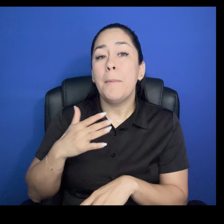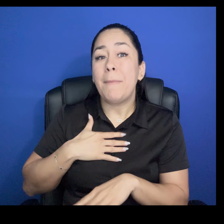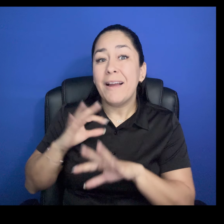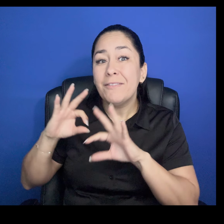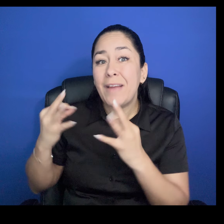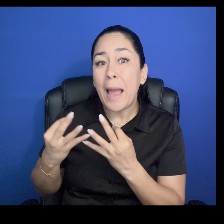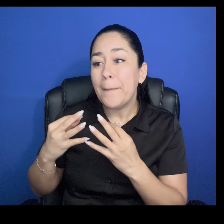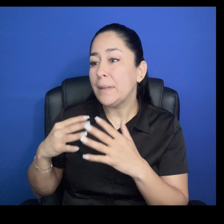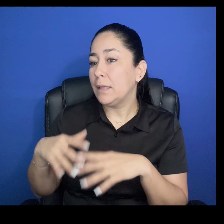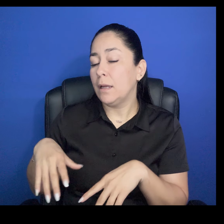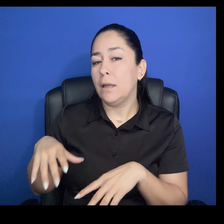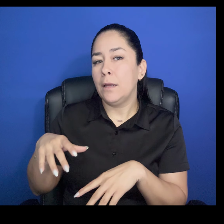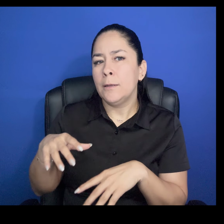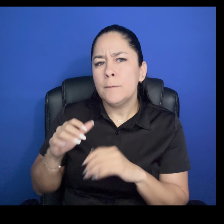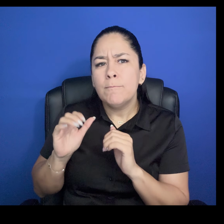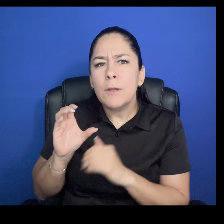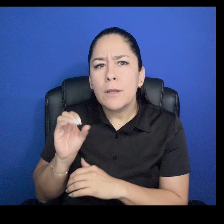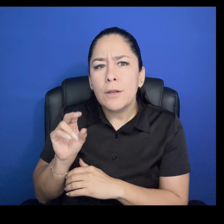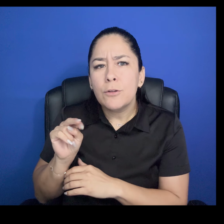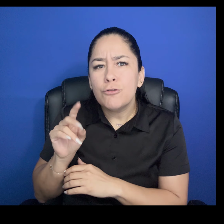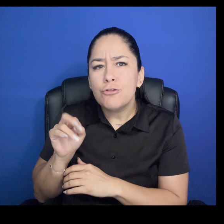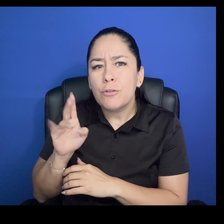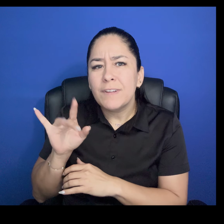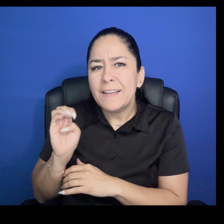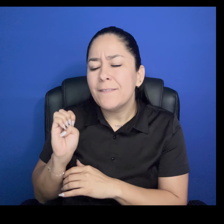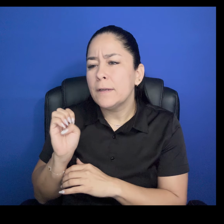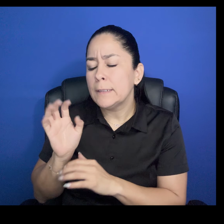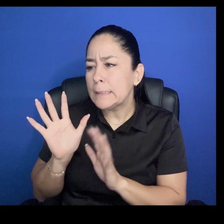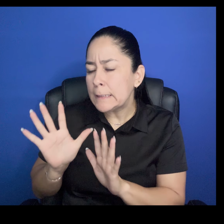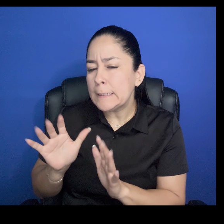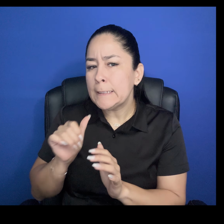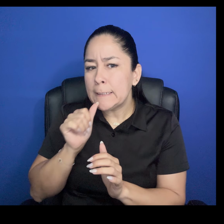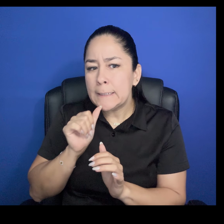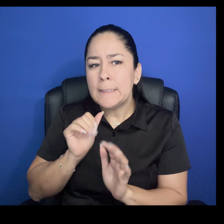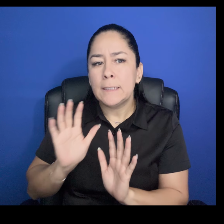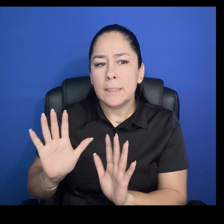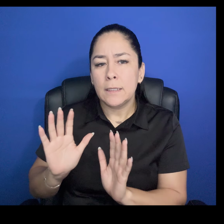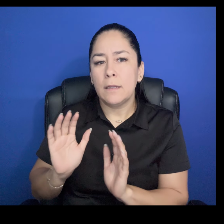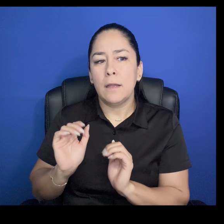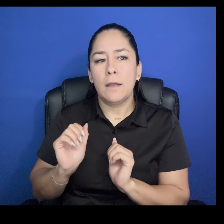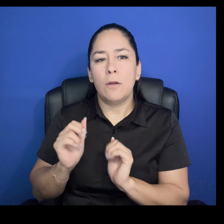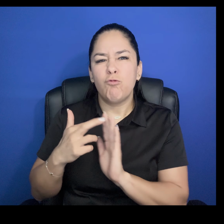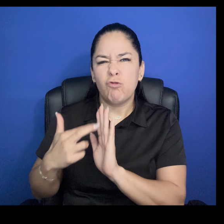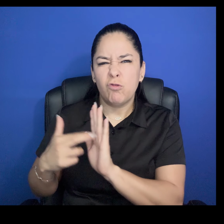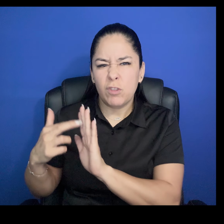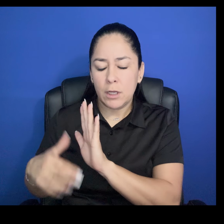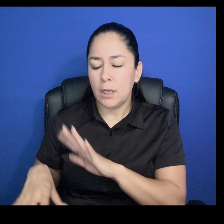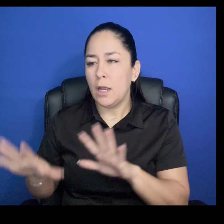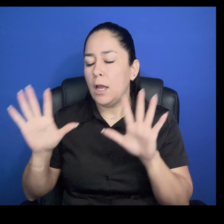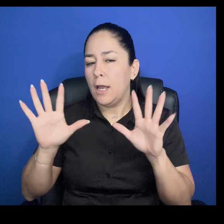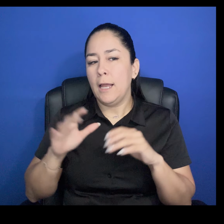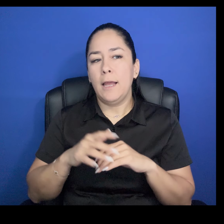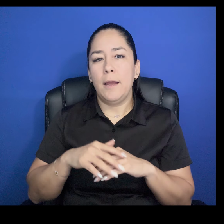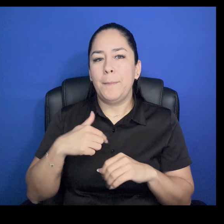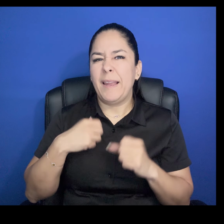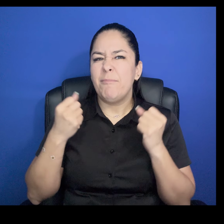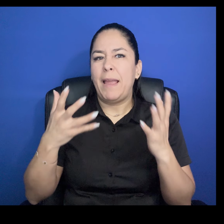household, and who had just to struggle through all the different things as a Latina that we go through. (Vanessa) A lot of families